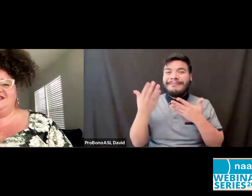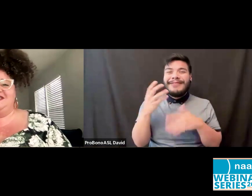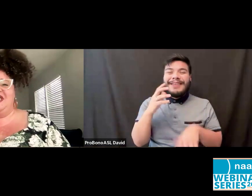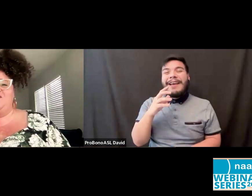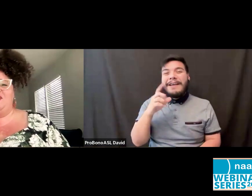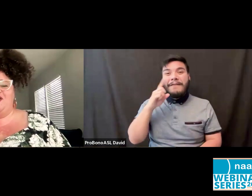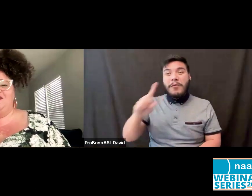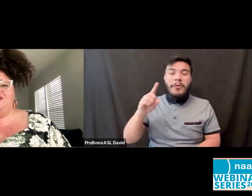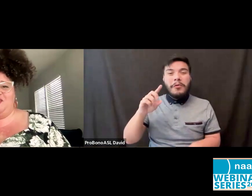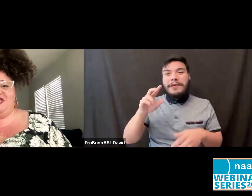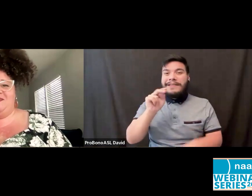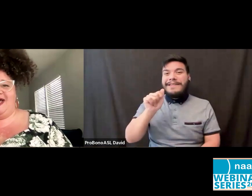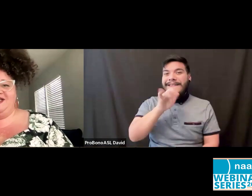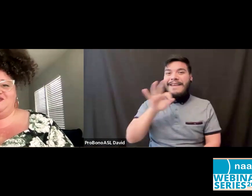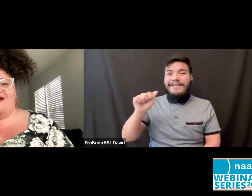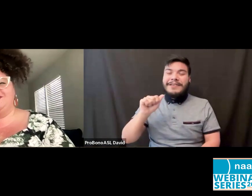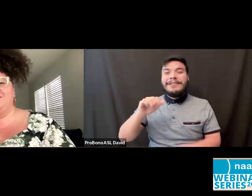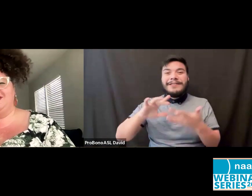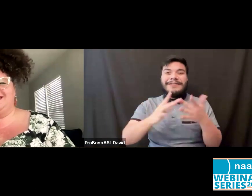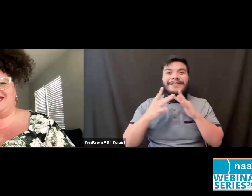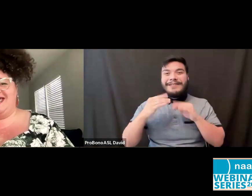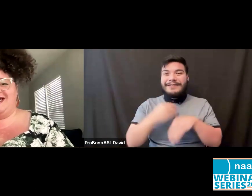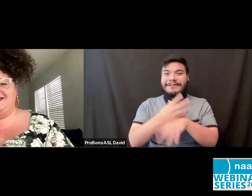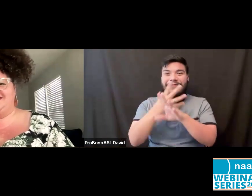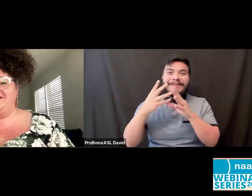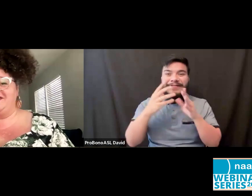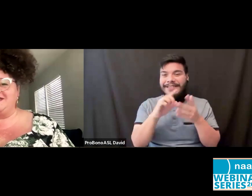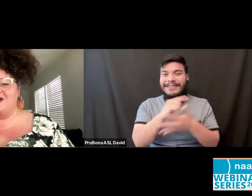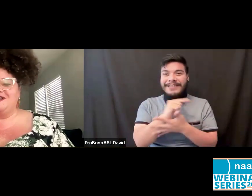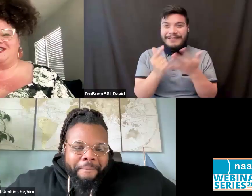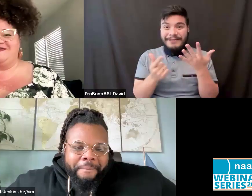Today we are joined by travel journalist and TV star Jeff